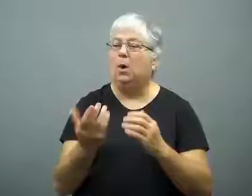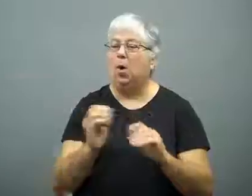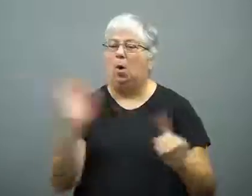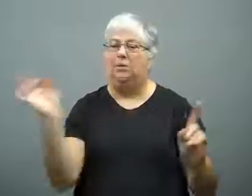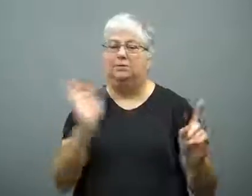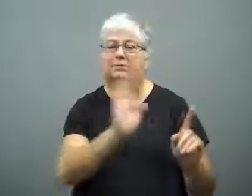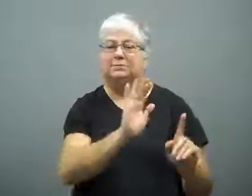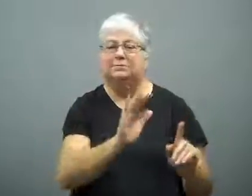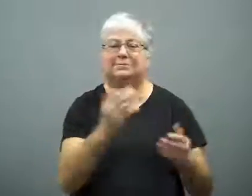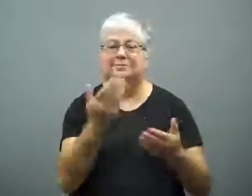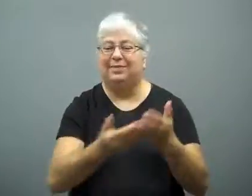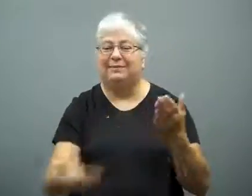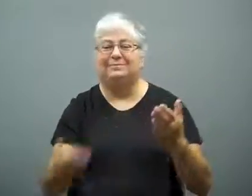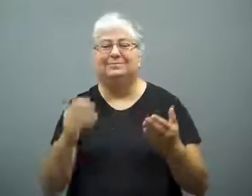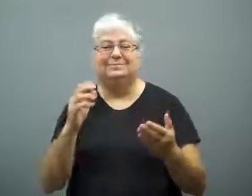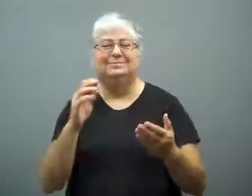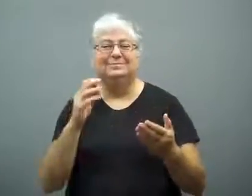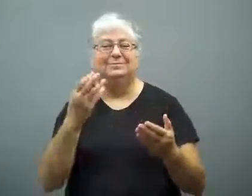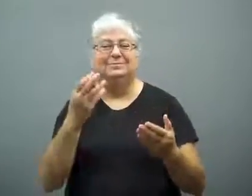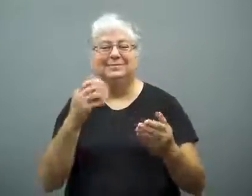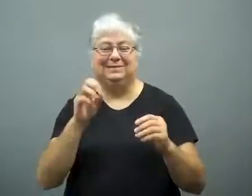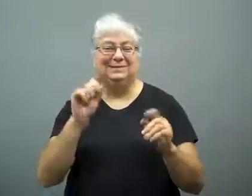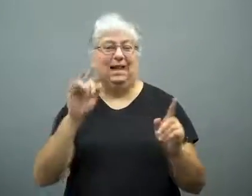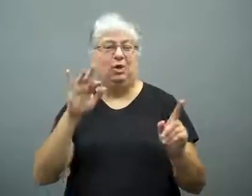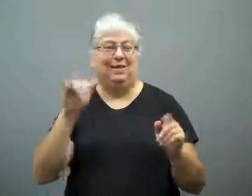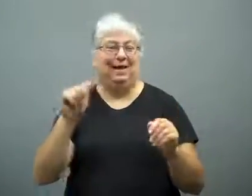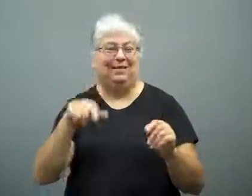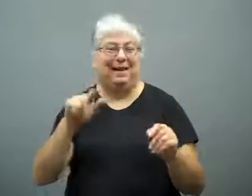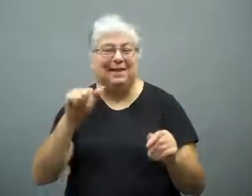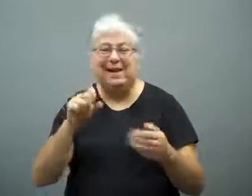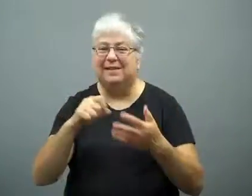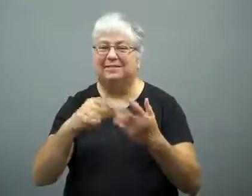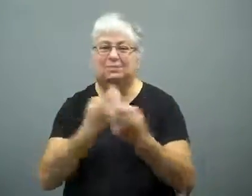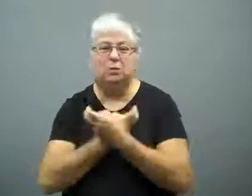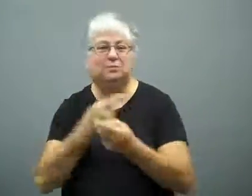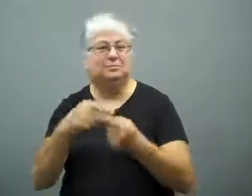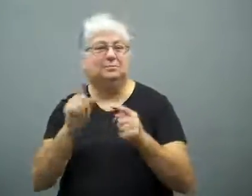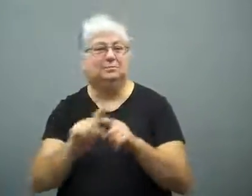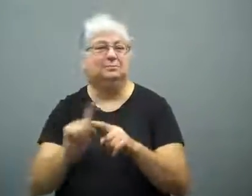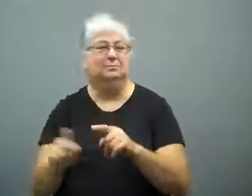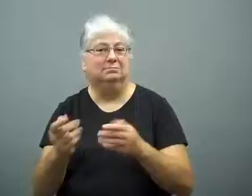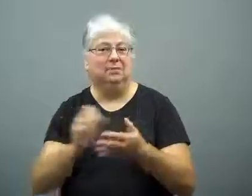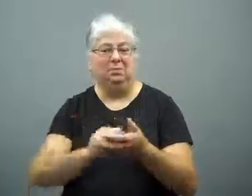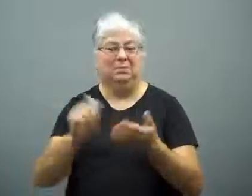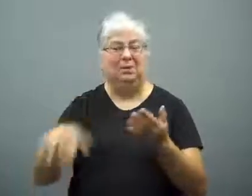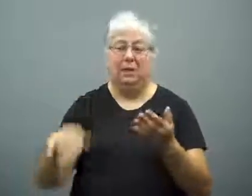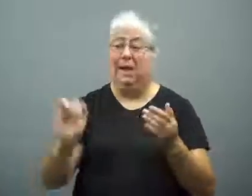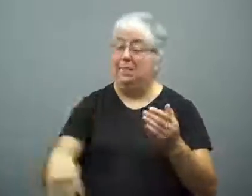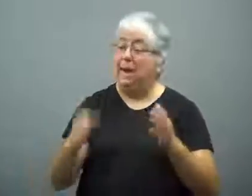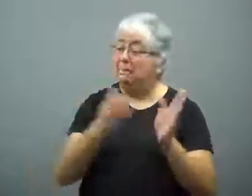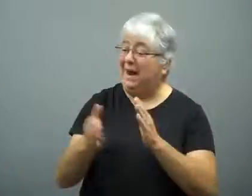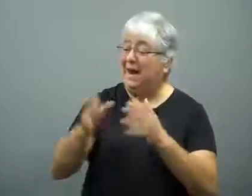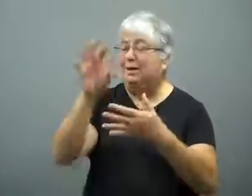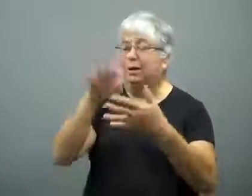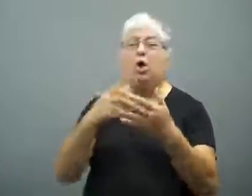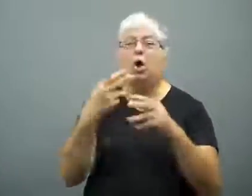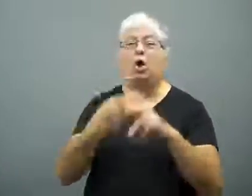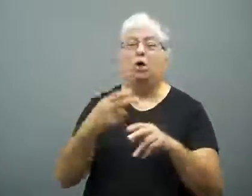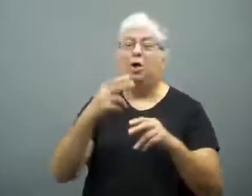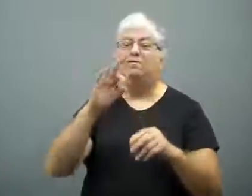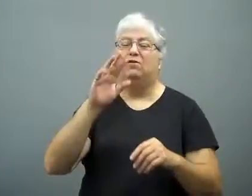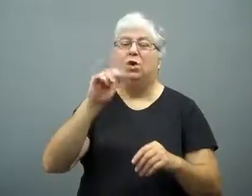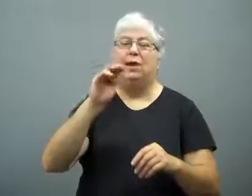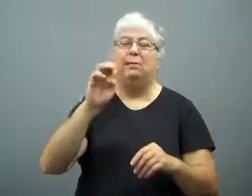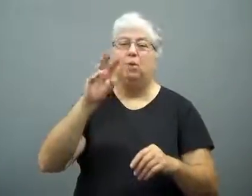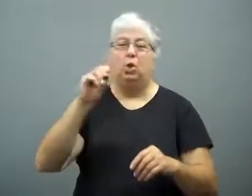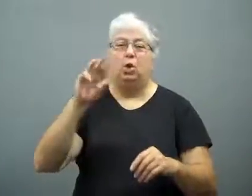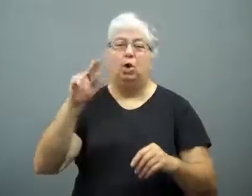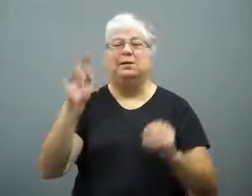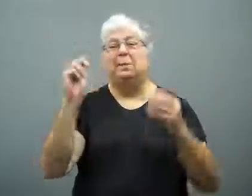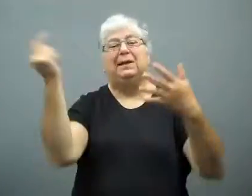to do to divest Syria of its chemical weapons.